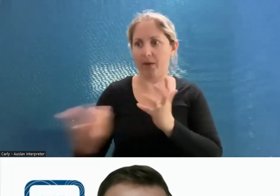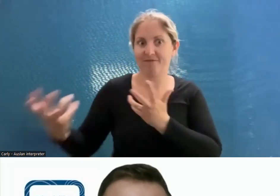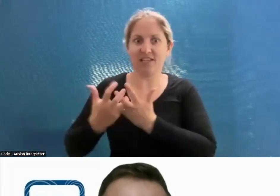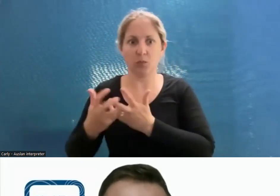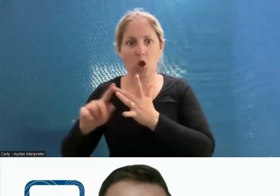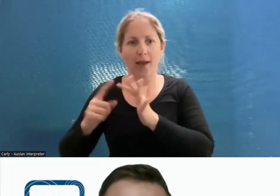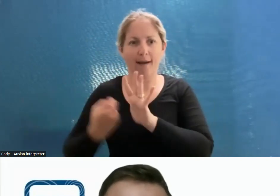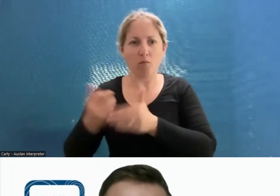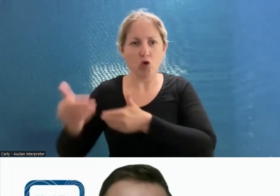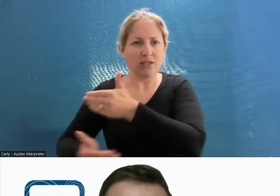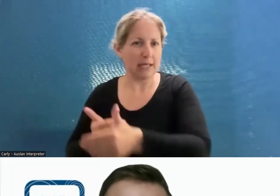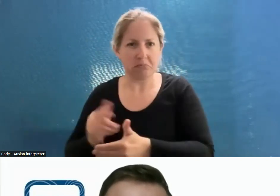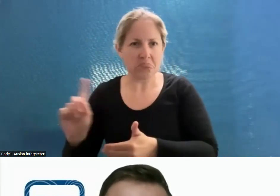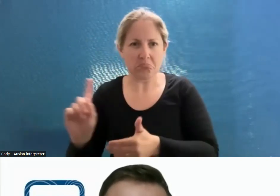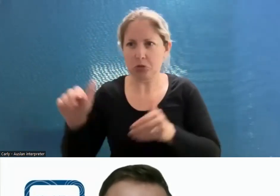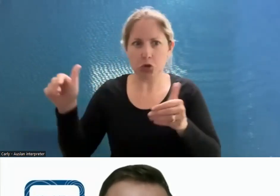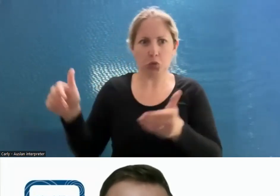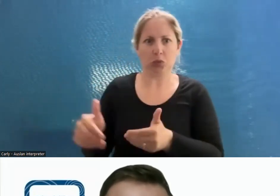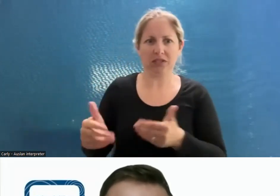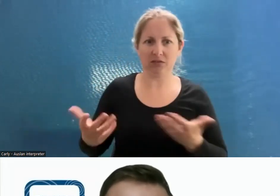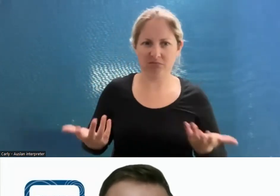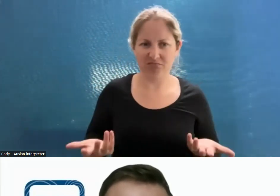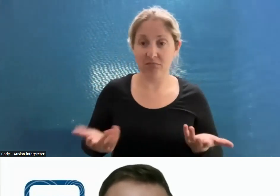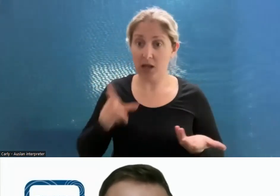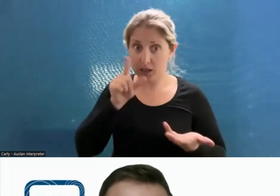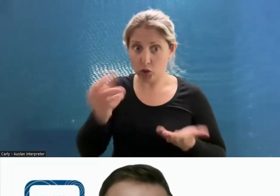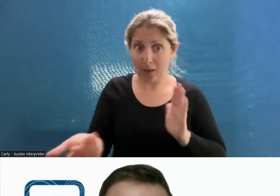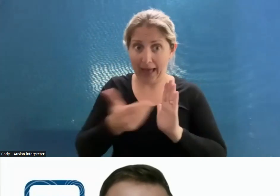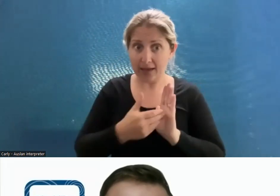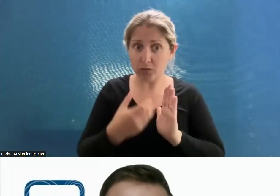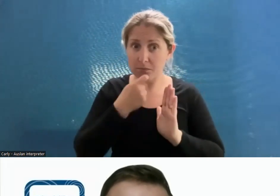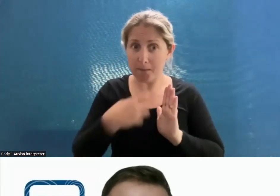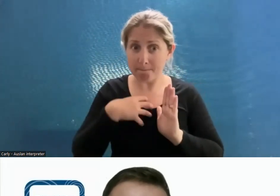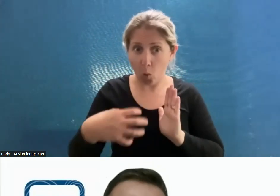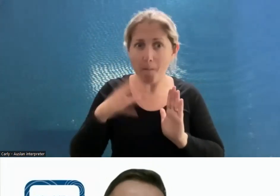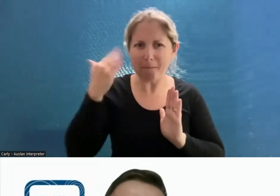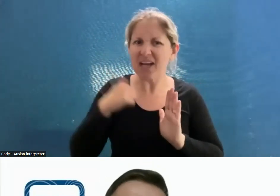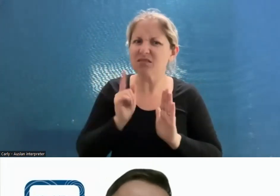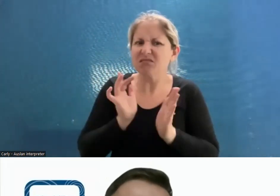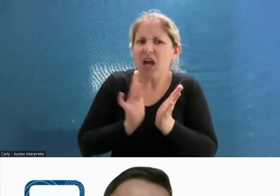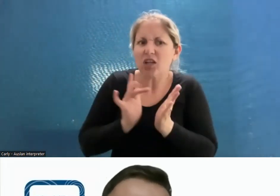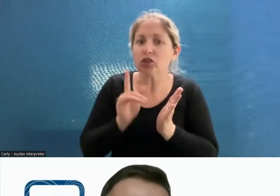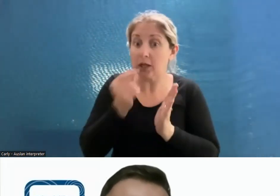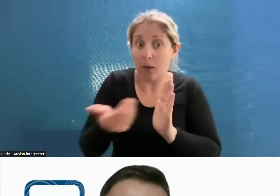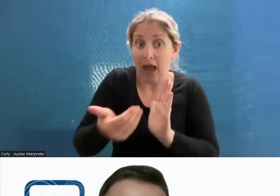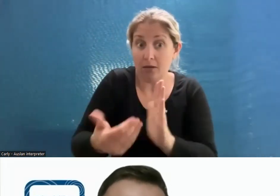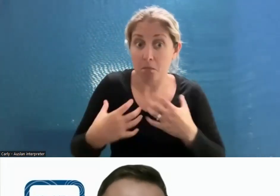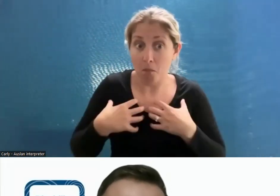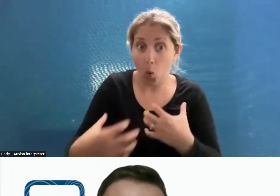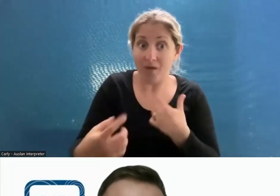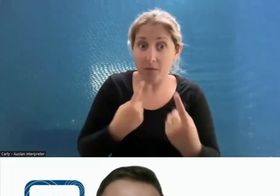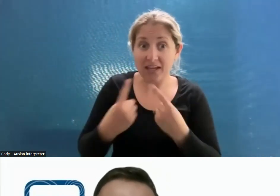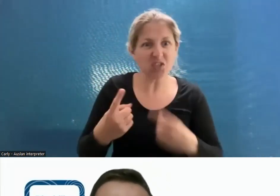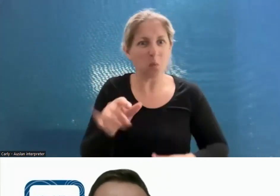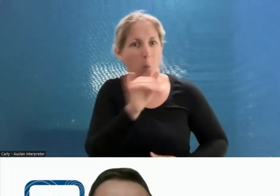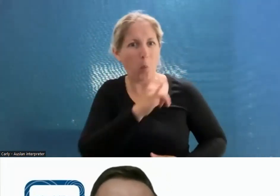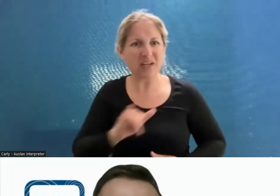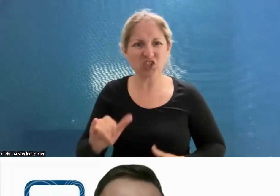Are you able to add to your earlier views on what would be considered suitable and unsuitable